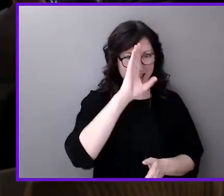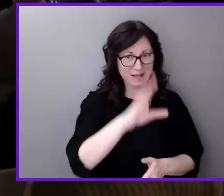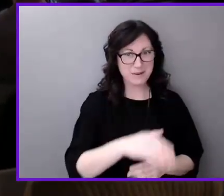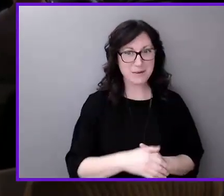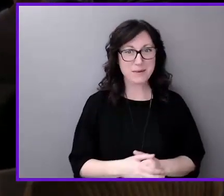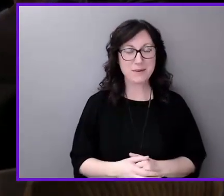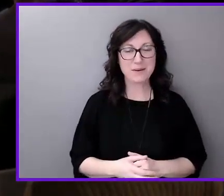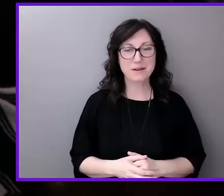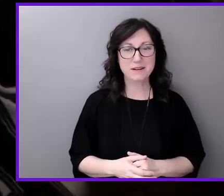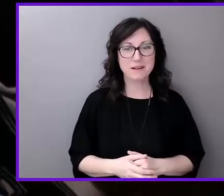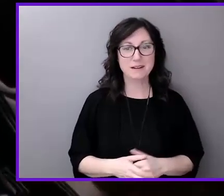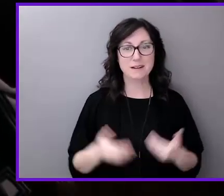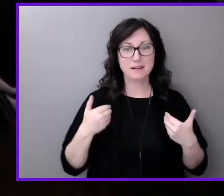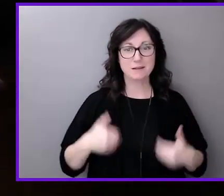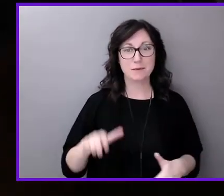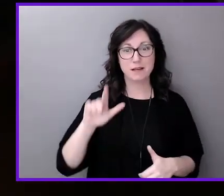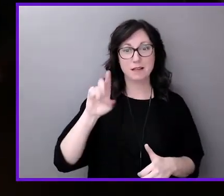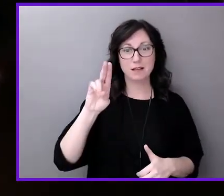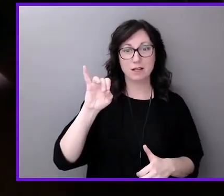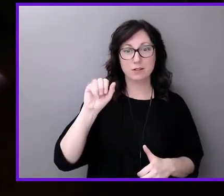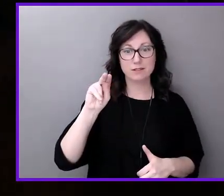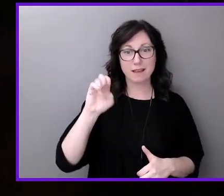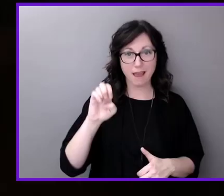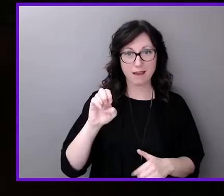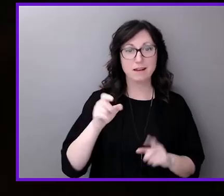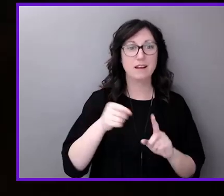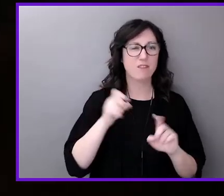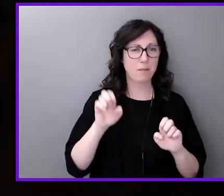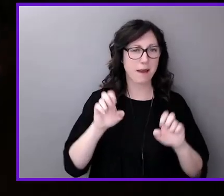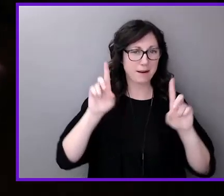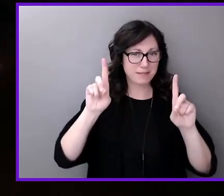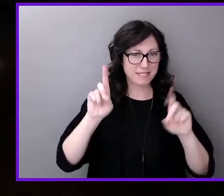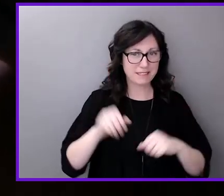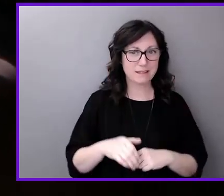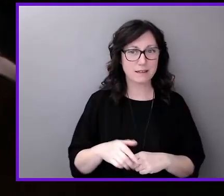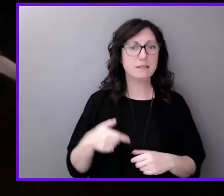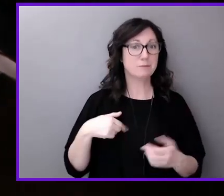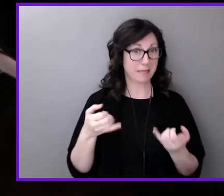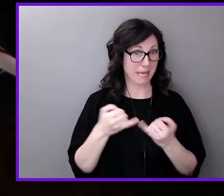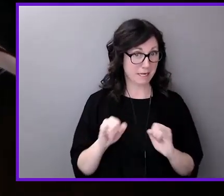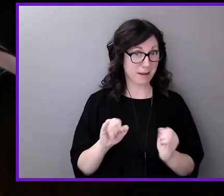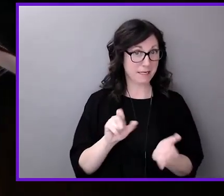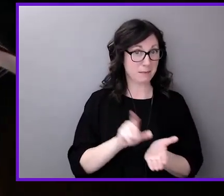I am Luciana Erregue. I am from Edmonton and I am an independent publisher.